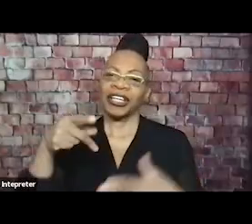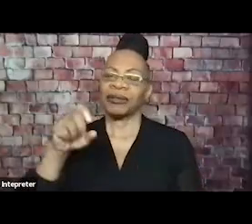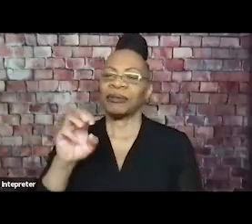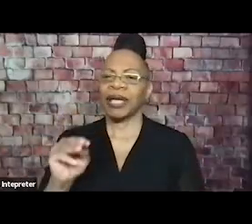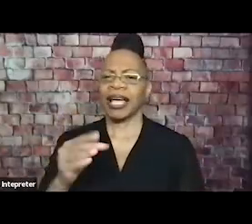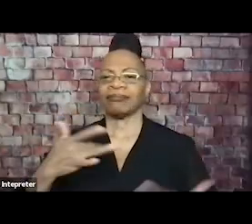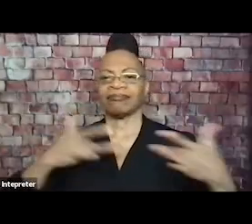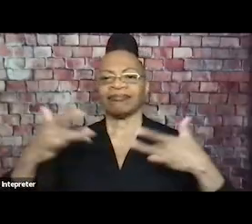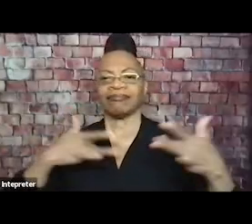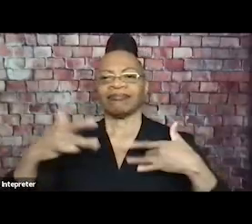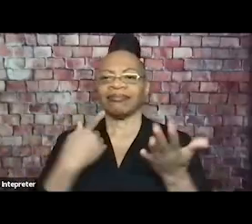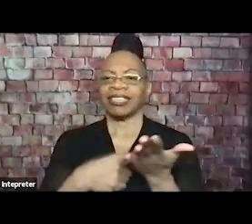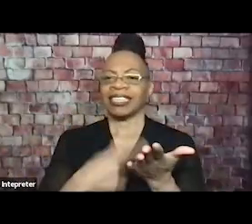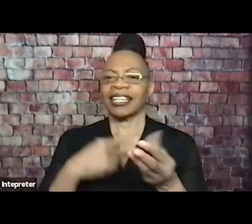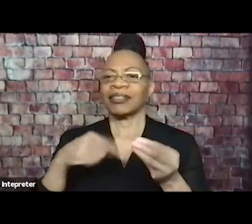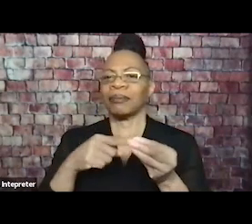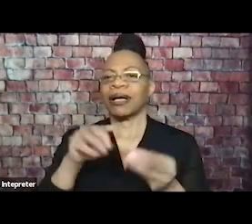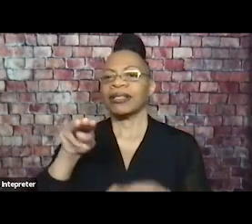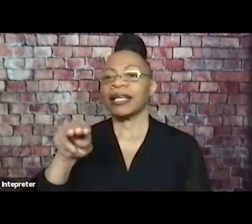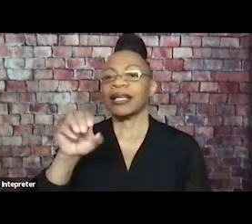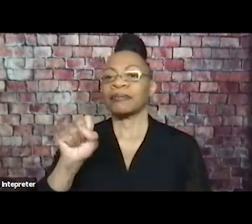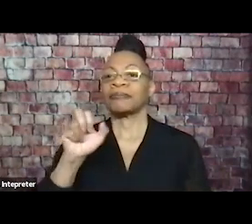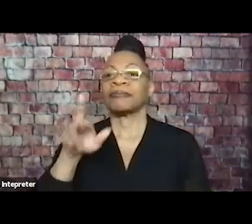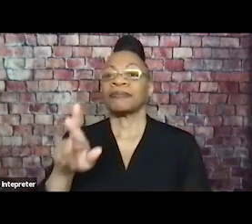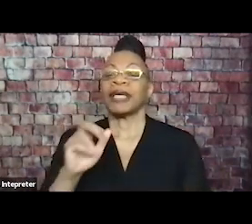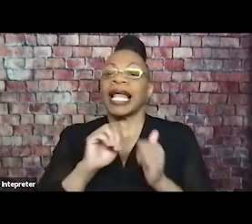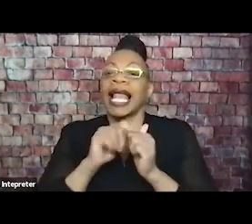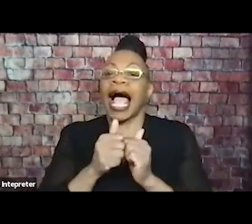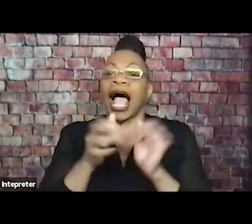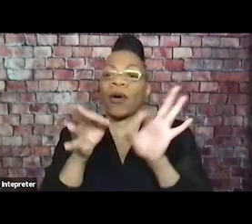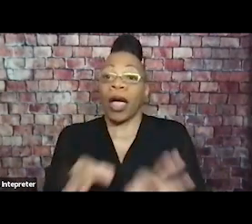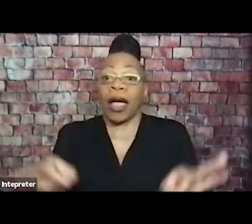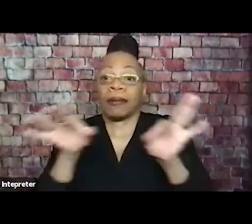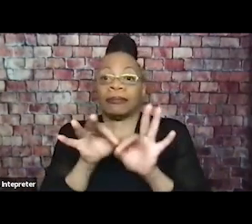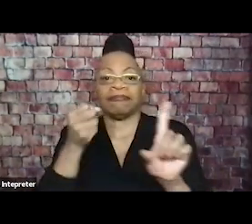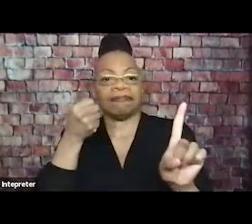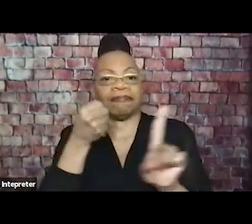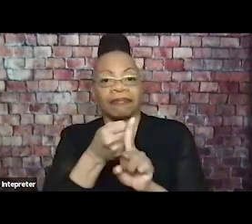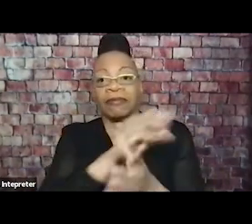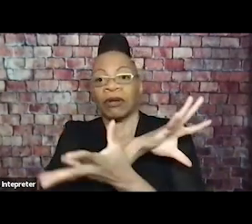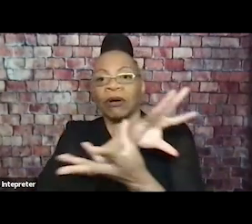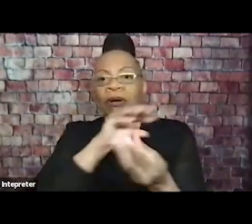about the medical summary report and how important and impactful it is to the overall SOAR application.